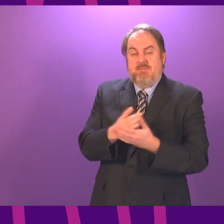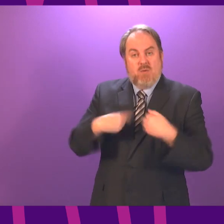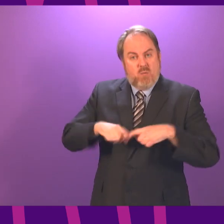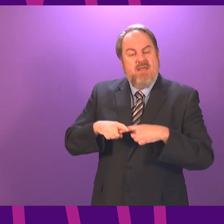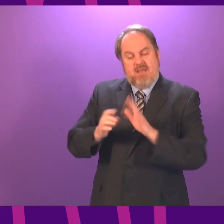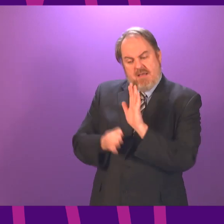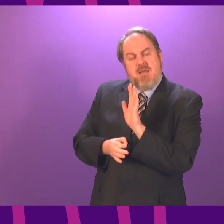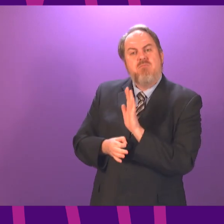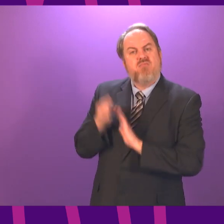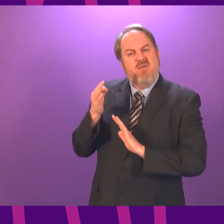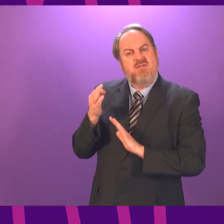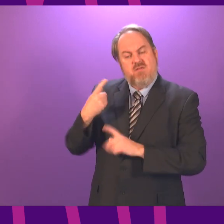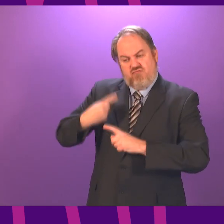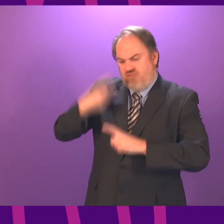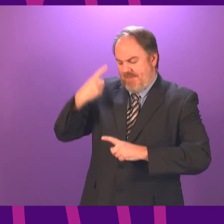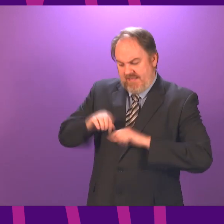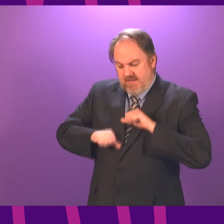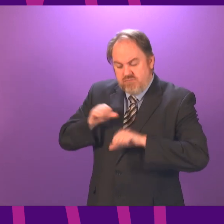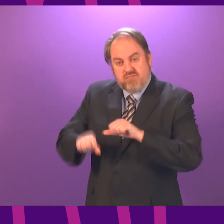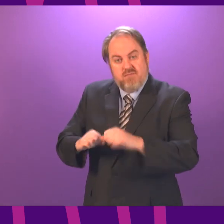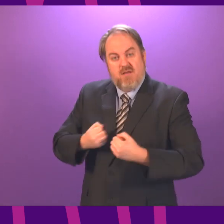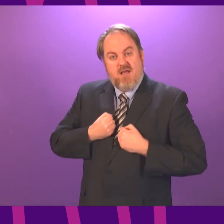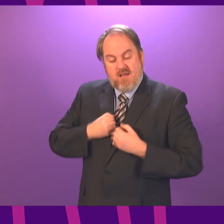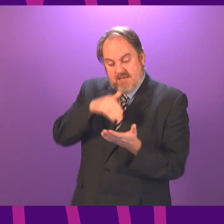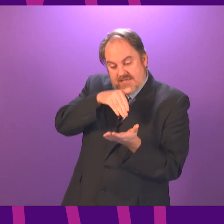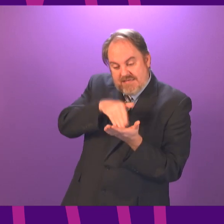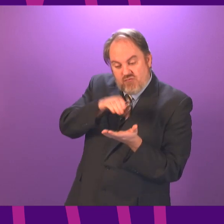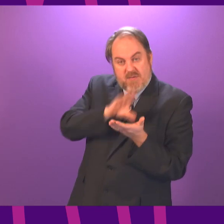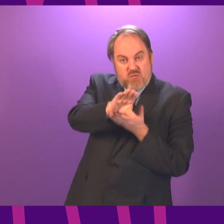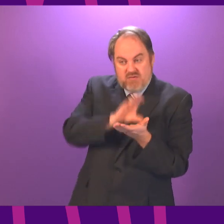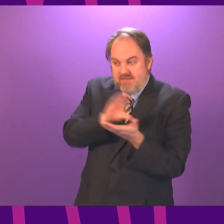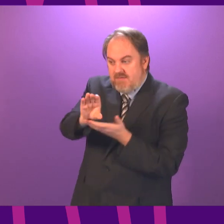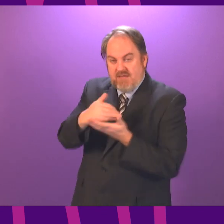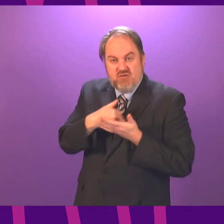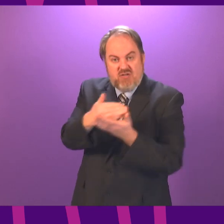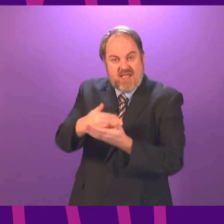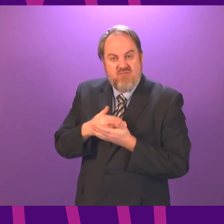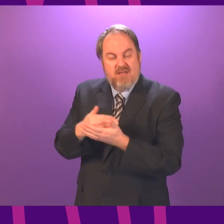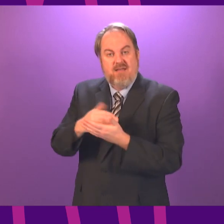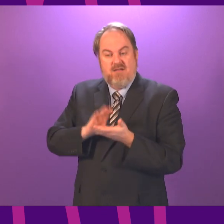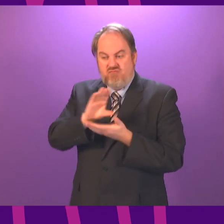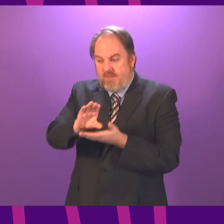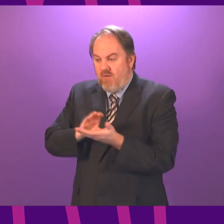which we did, the distribution mechanisms for PPE to make sure that it got to the front